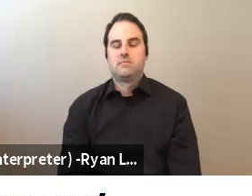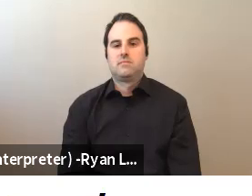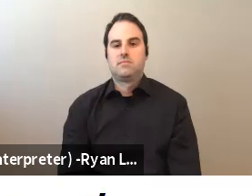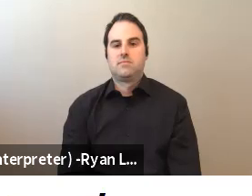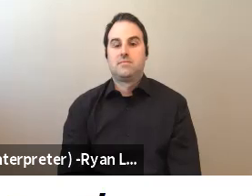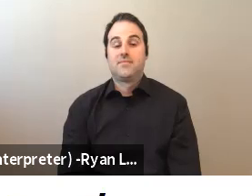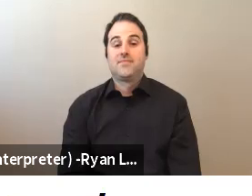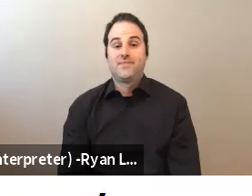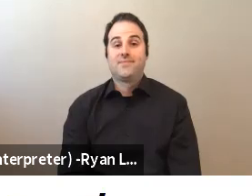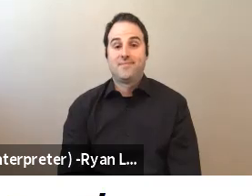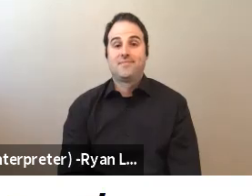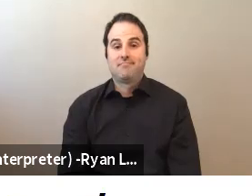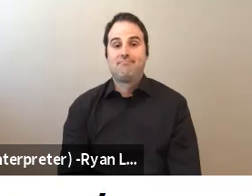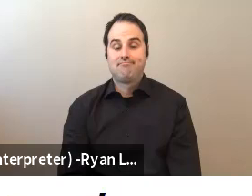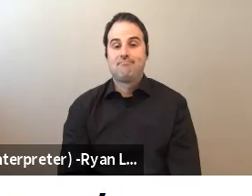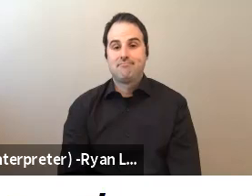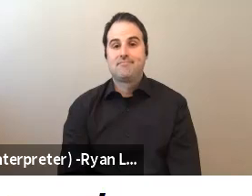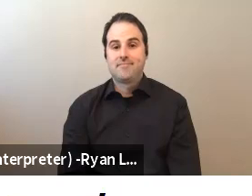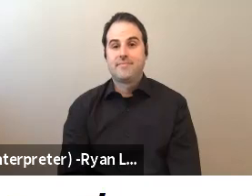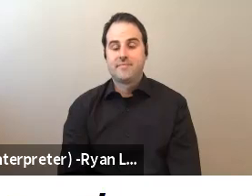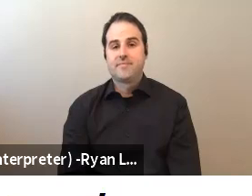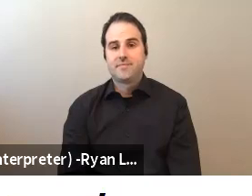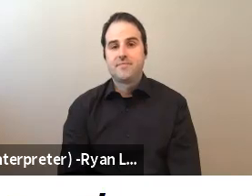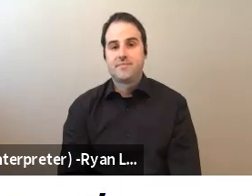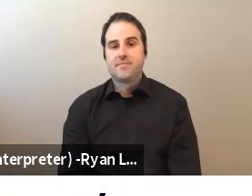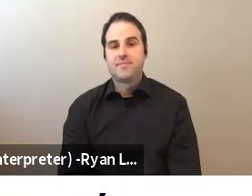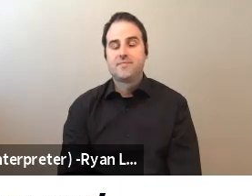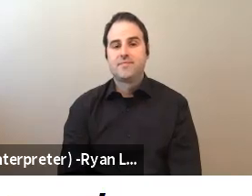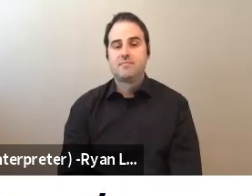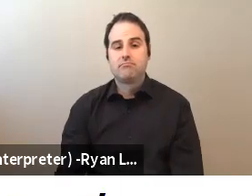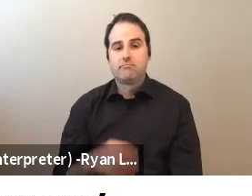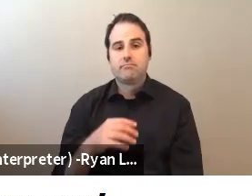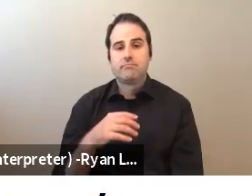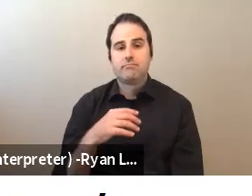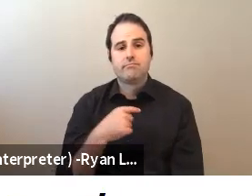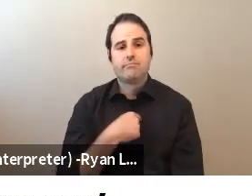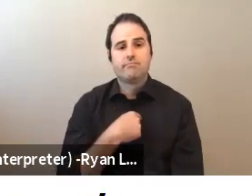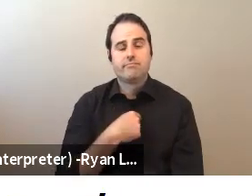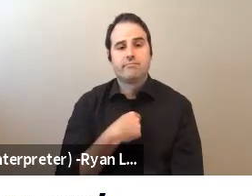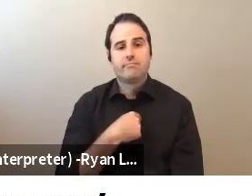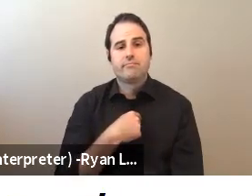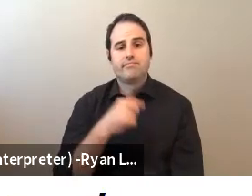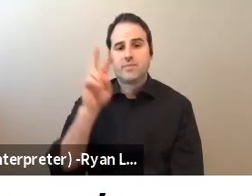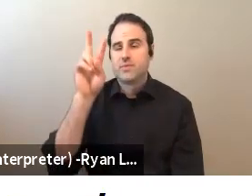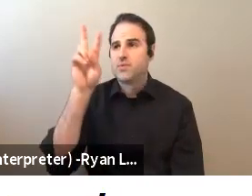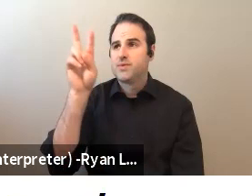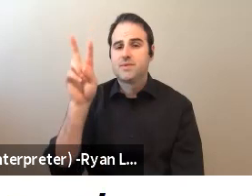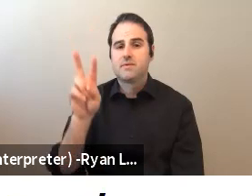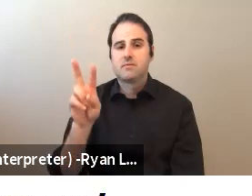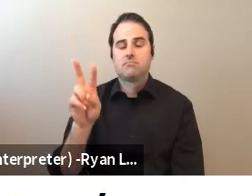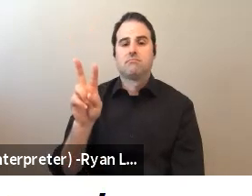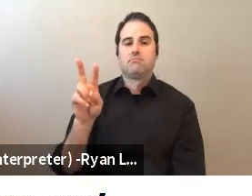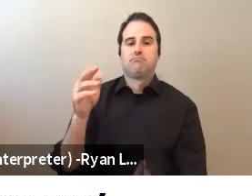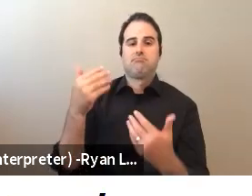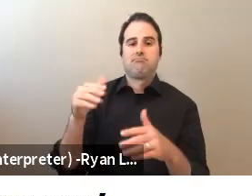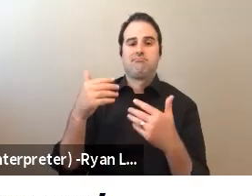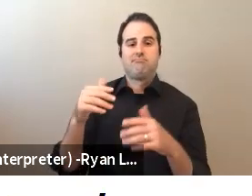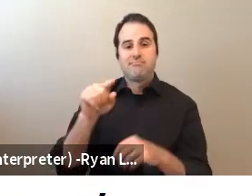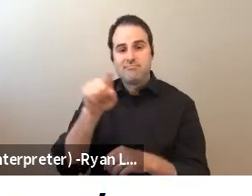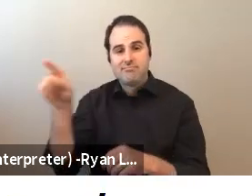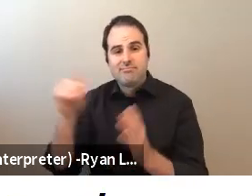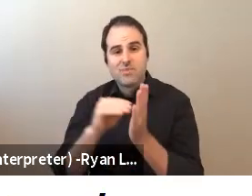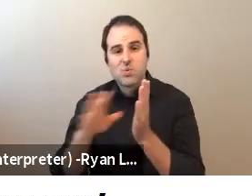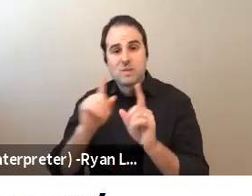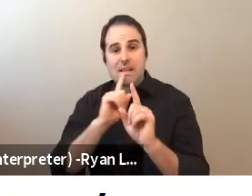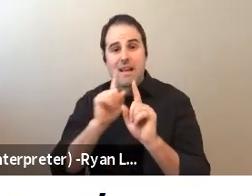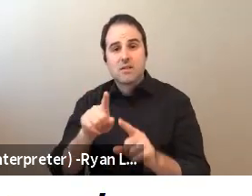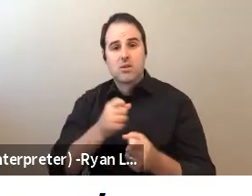Sally Potter: You know, to me, the remarkable thing about this is just how open and vulnerable. The students were. And I think maybe it's because they were you know